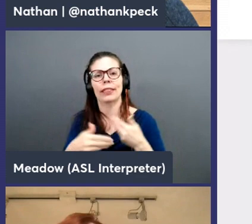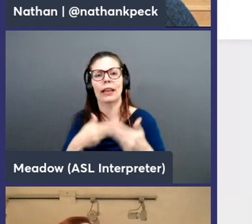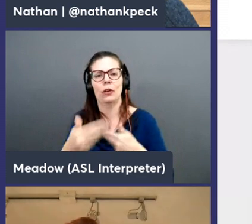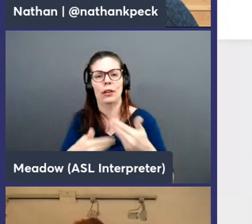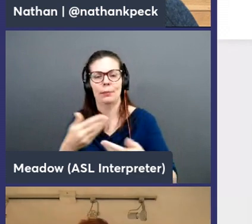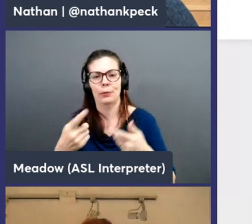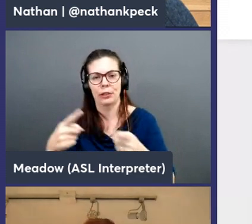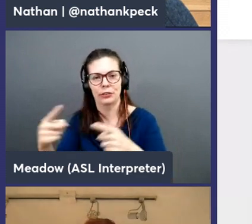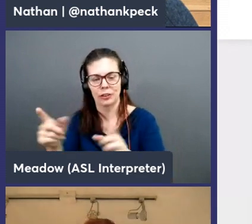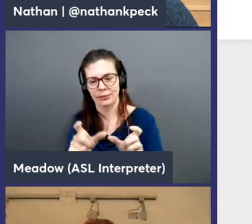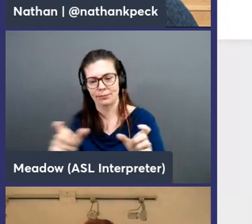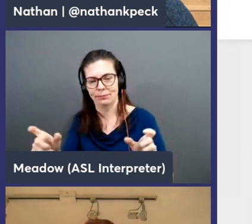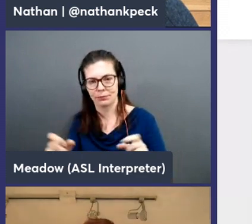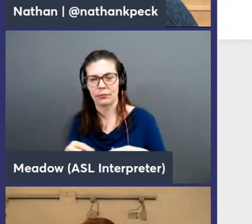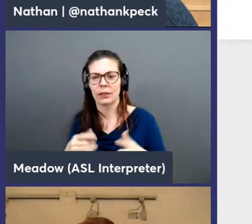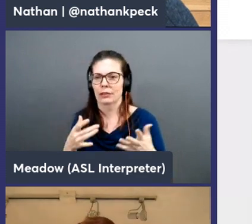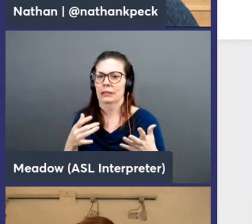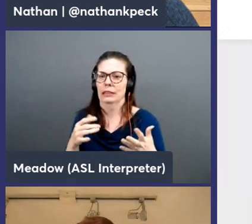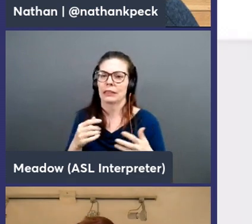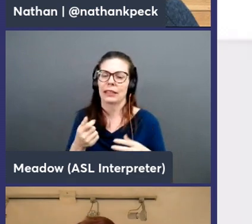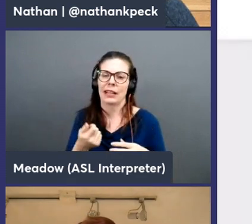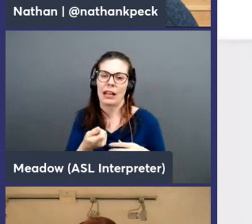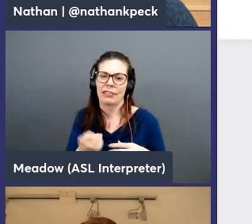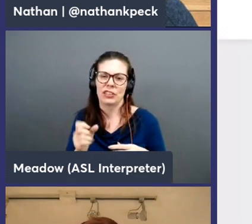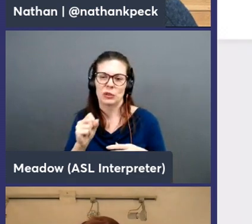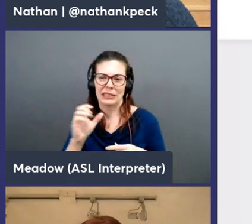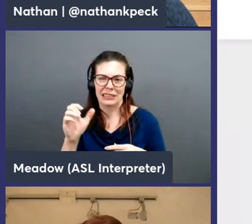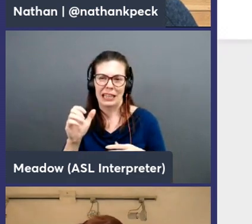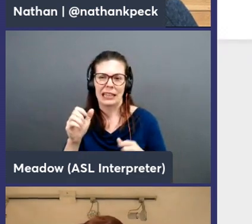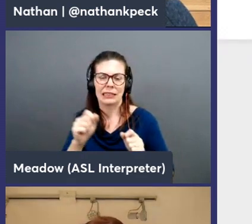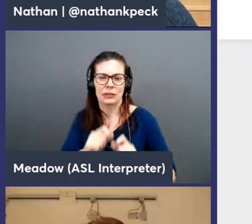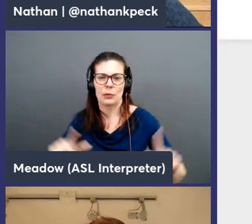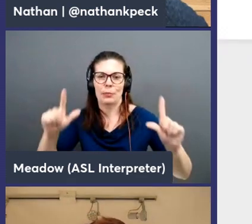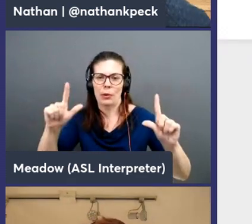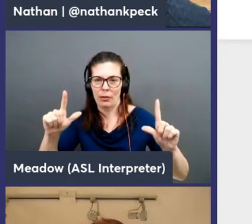It just takes a couple of seconds to actually plot.